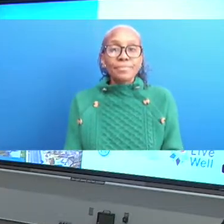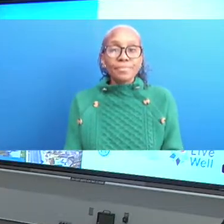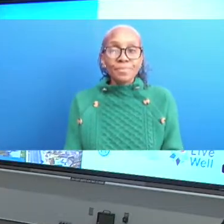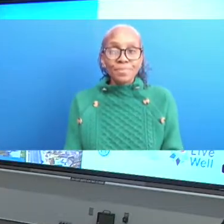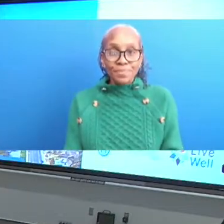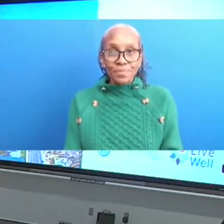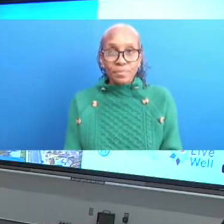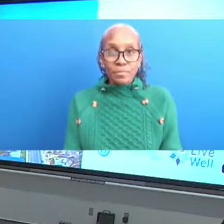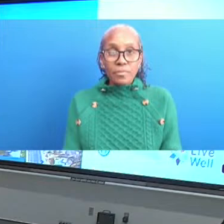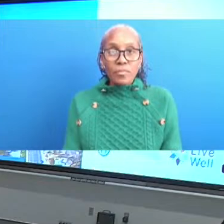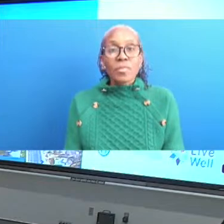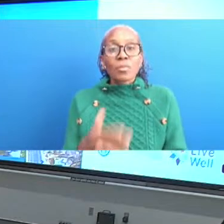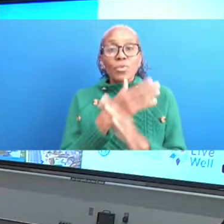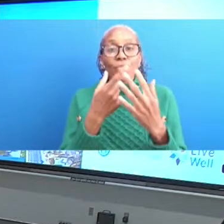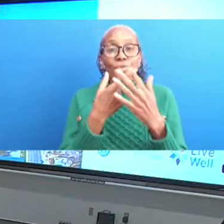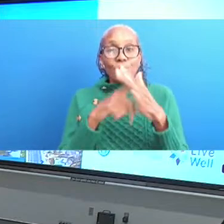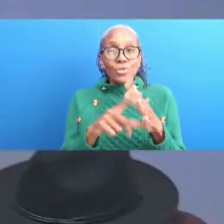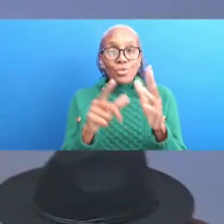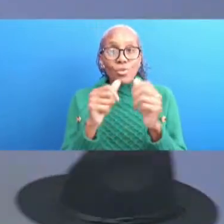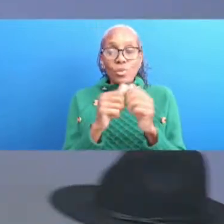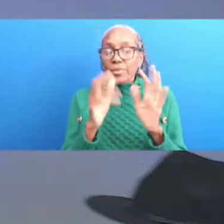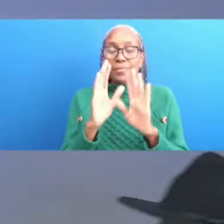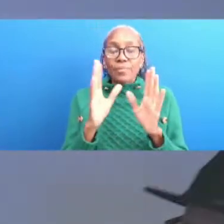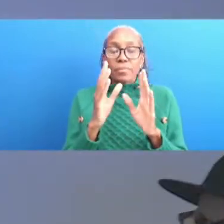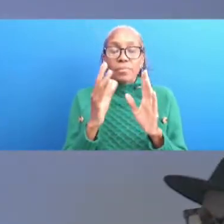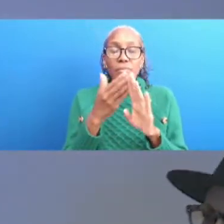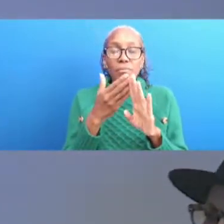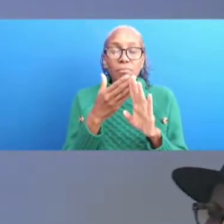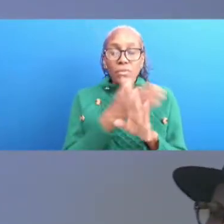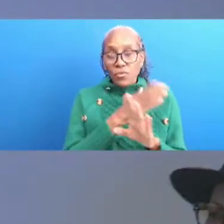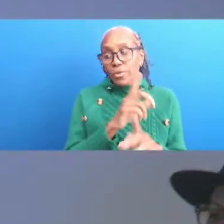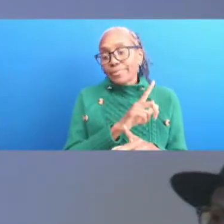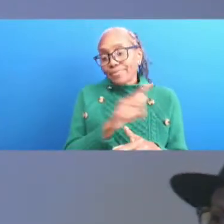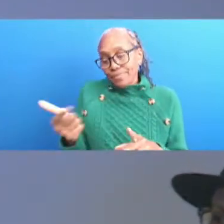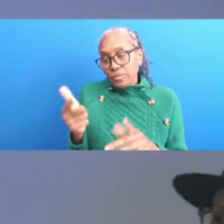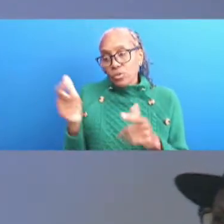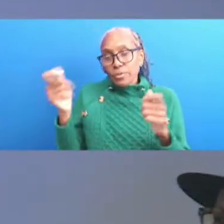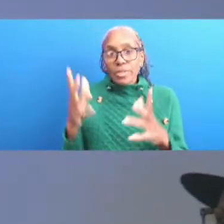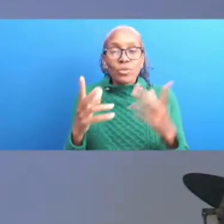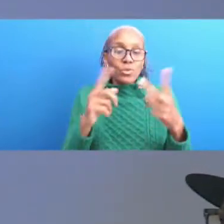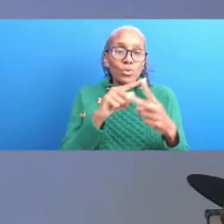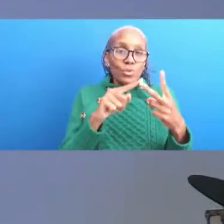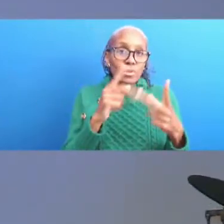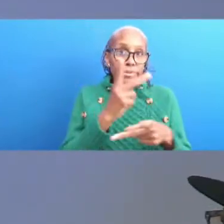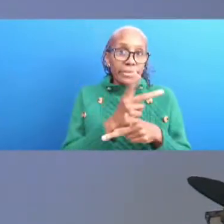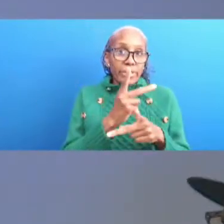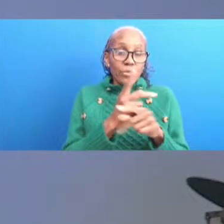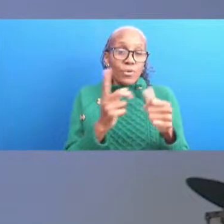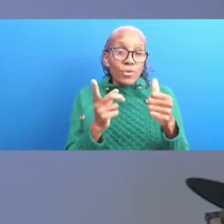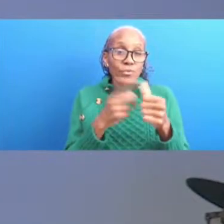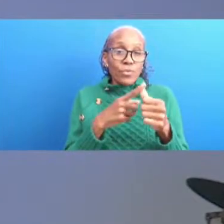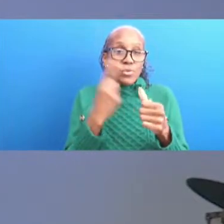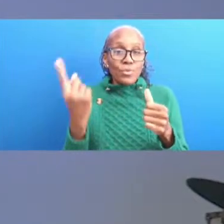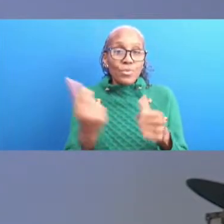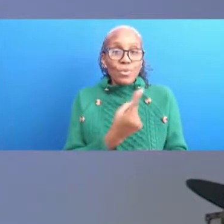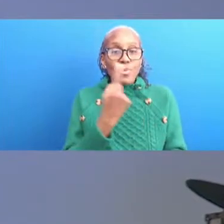JUSTICE FOR ALL. ALL RIGHT.